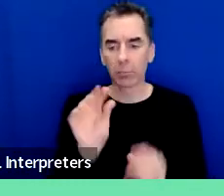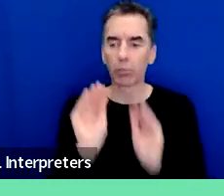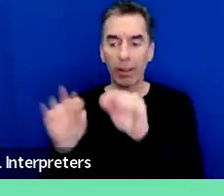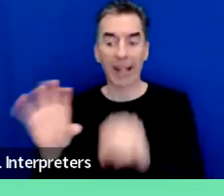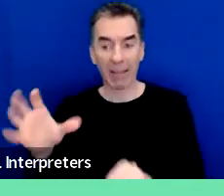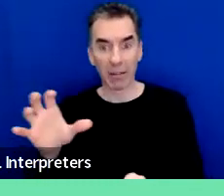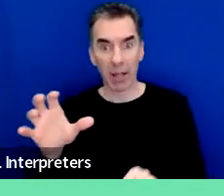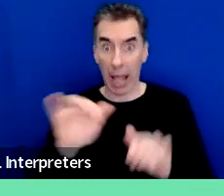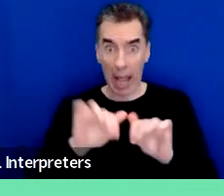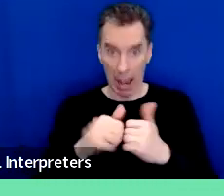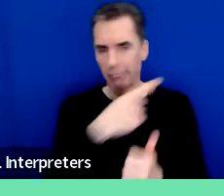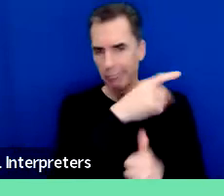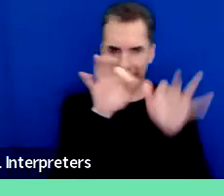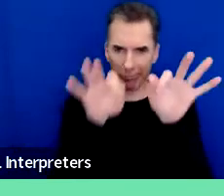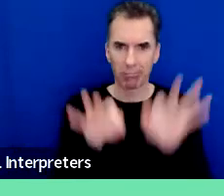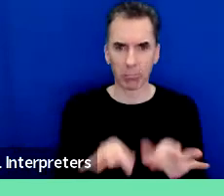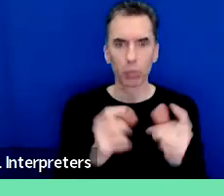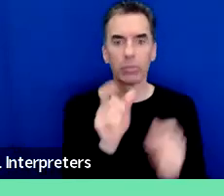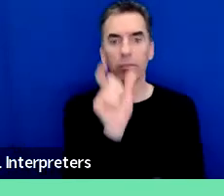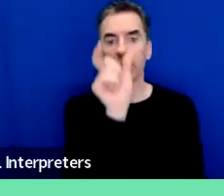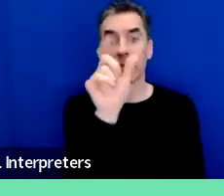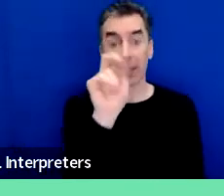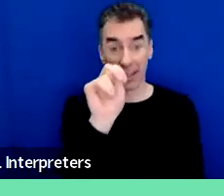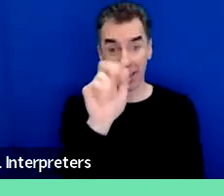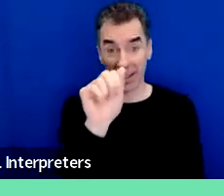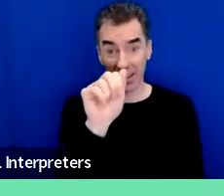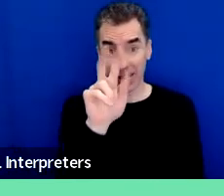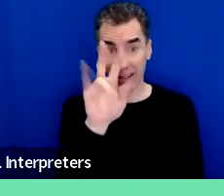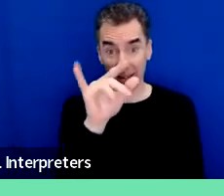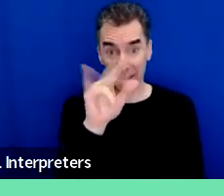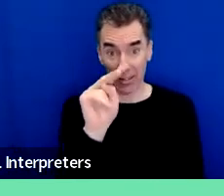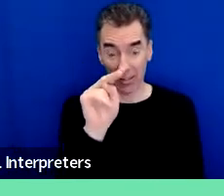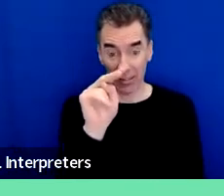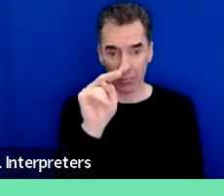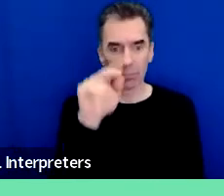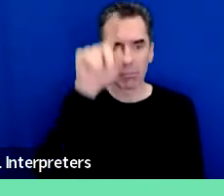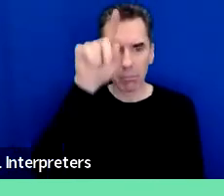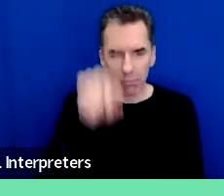So you'll see here you'll just go to the navigation tab here you will appear down here and you'll just drag it up